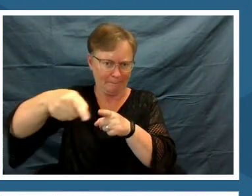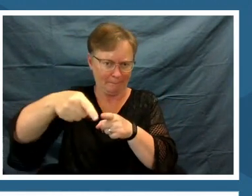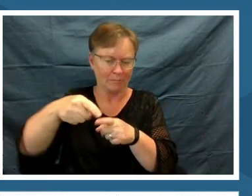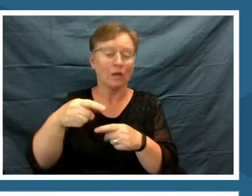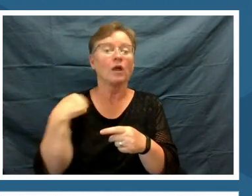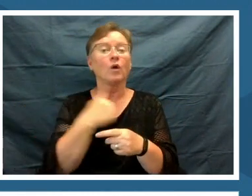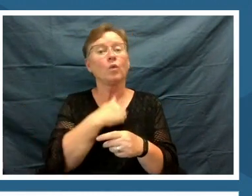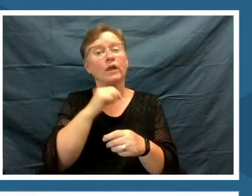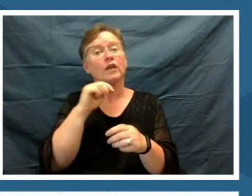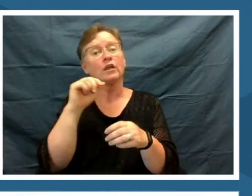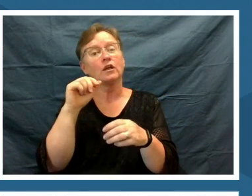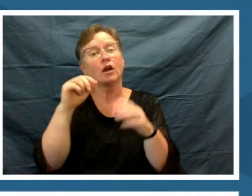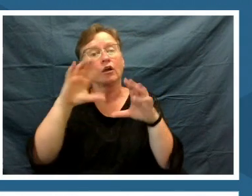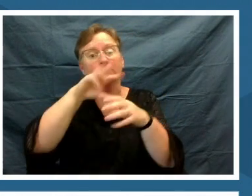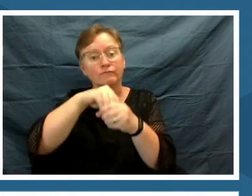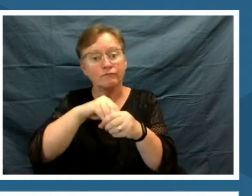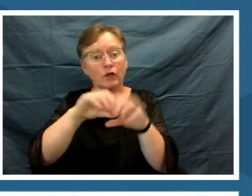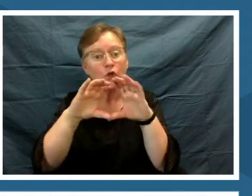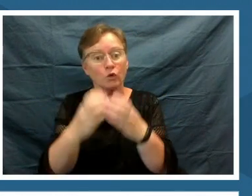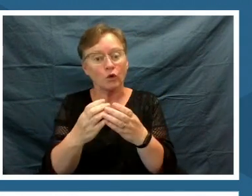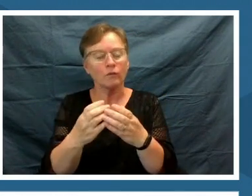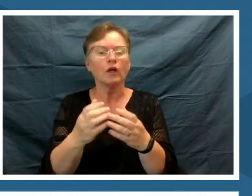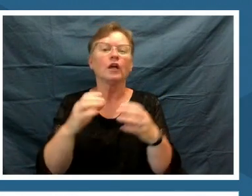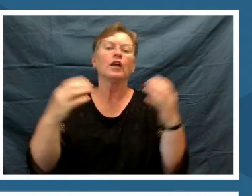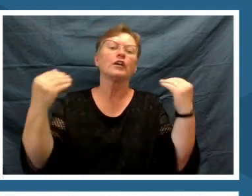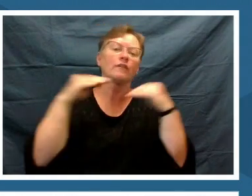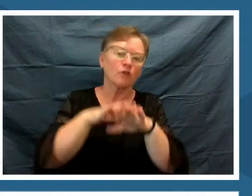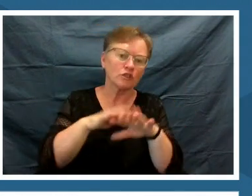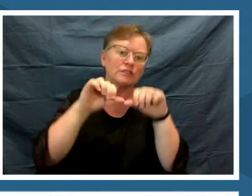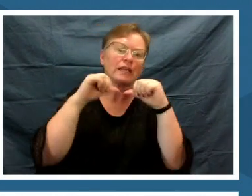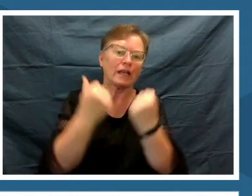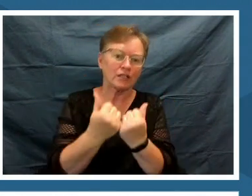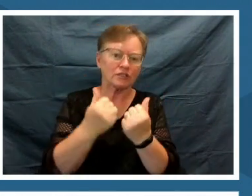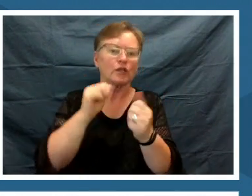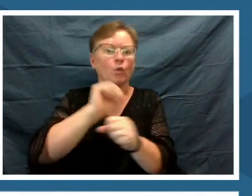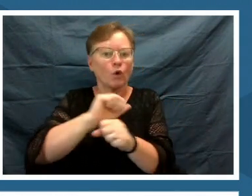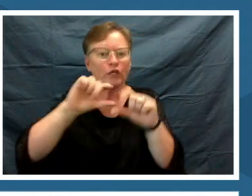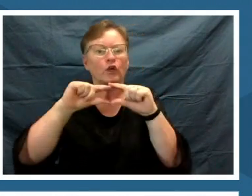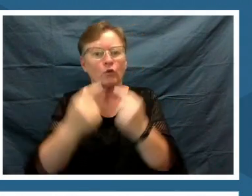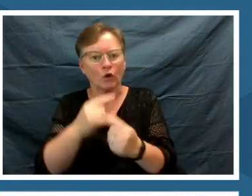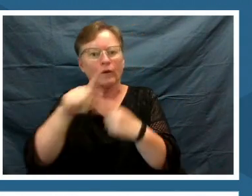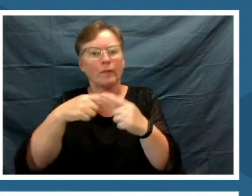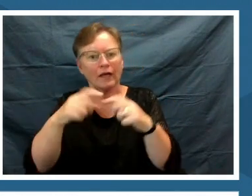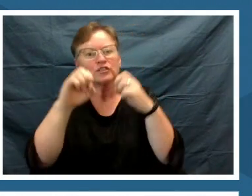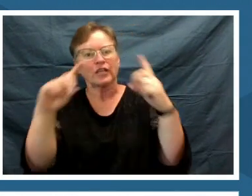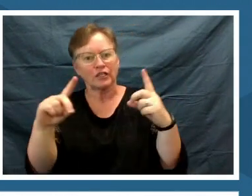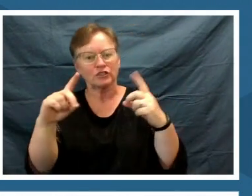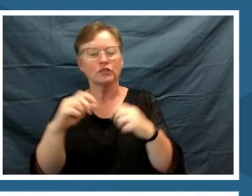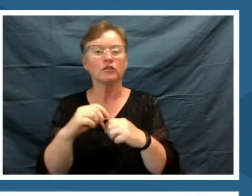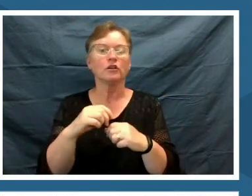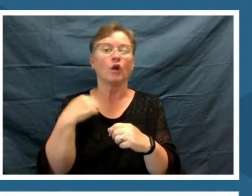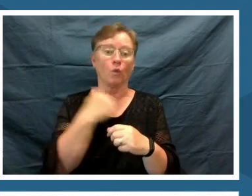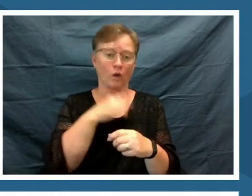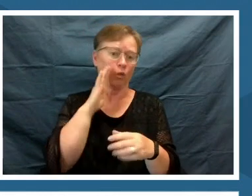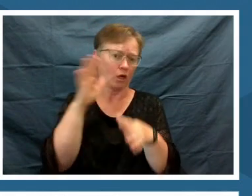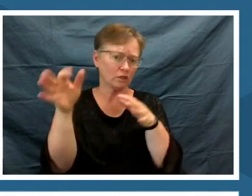group on convergence education we will describe ways that these federal